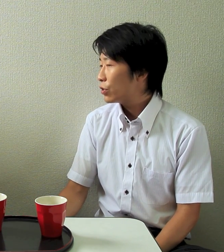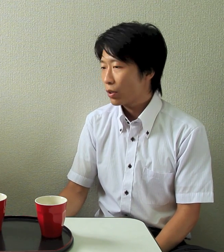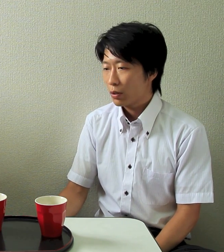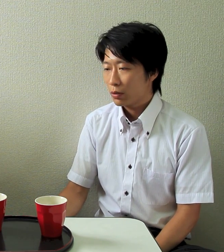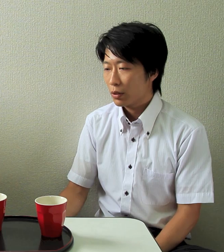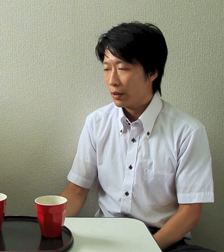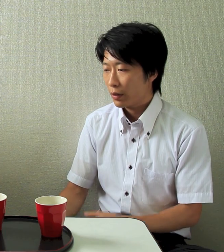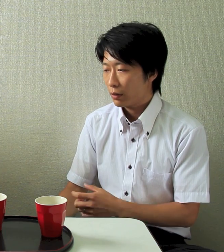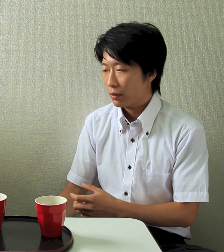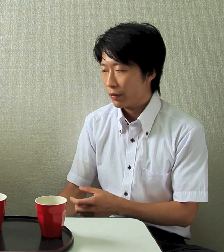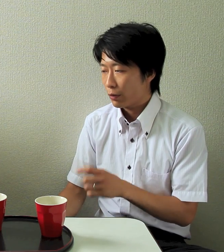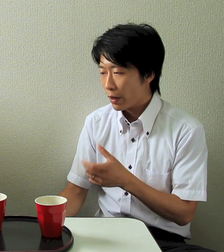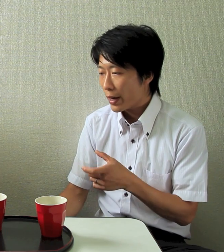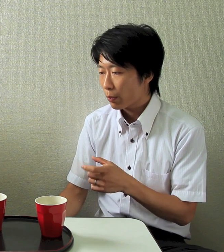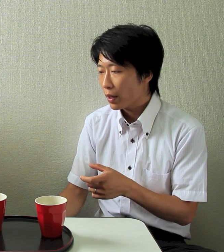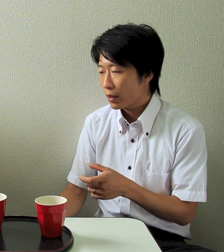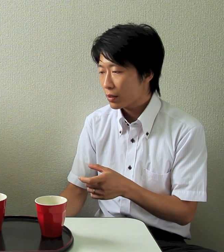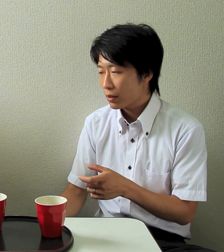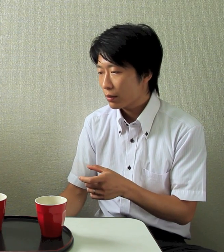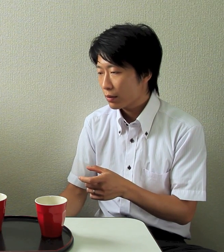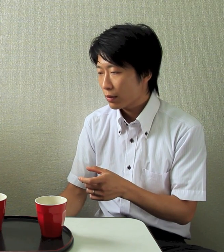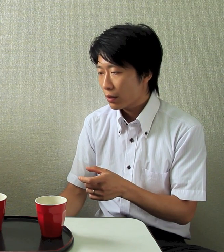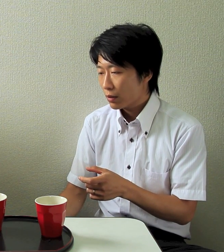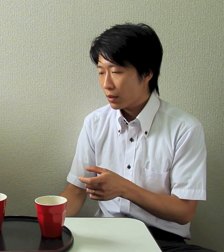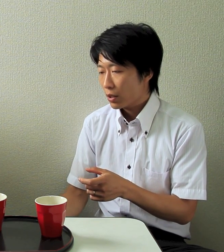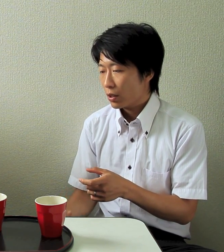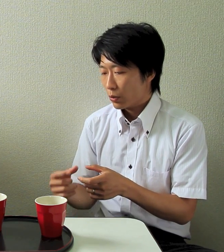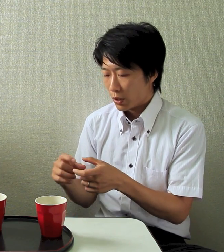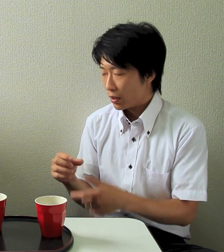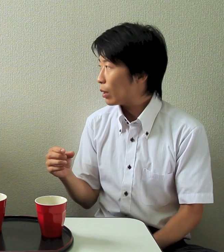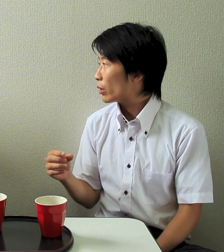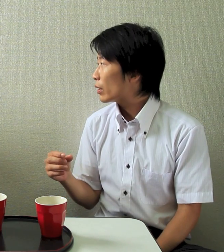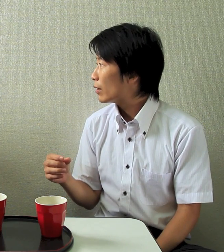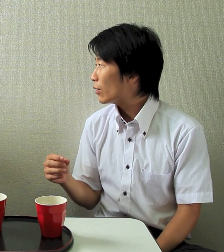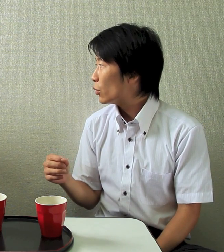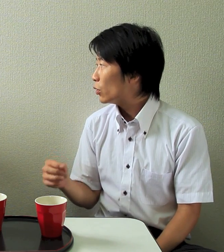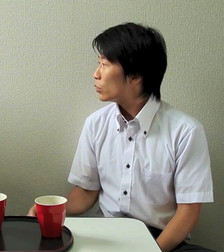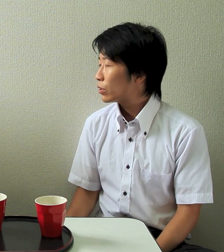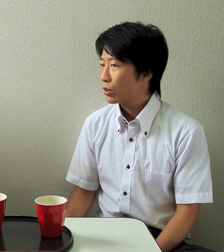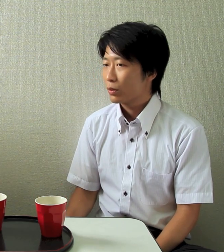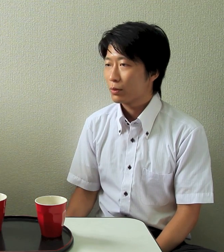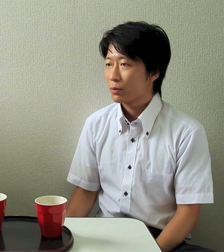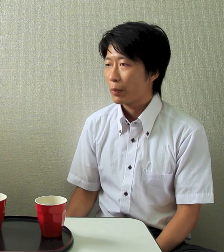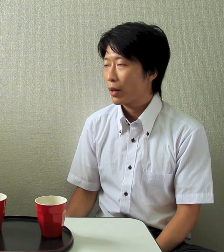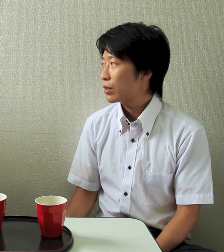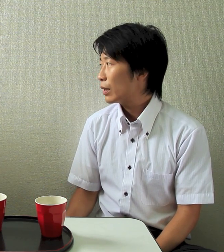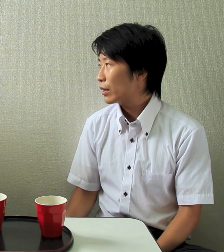if your pager rang / buzzed you would just see a number